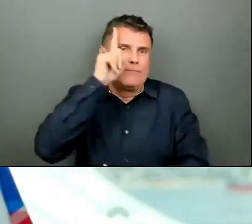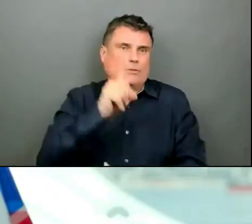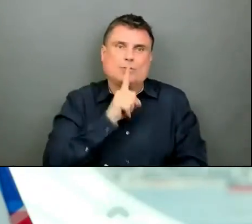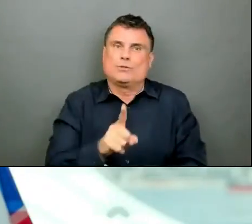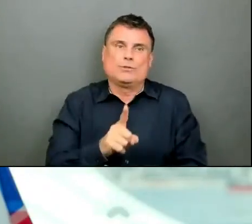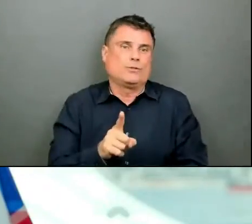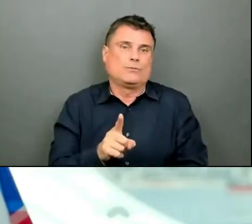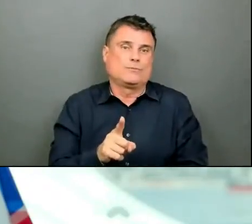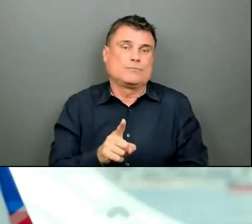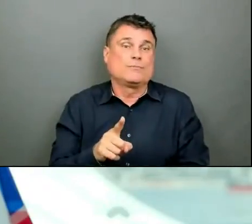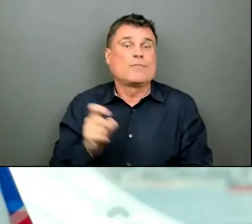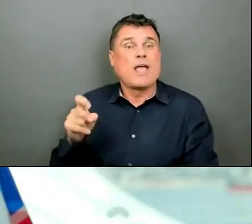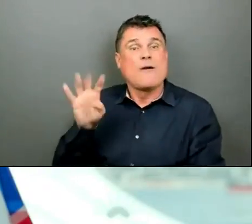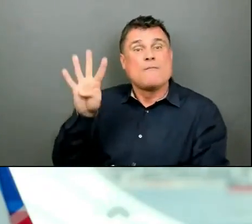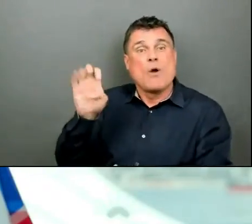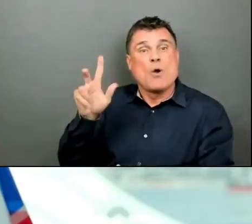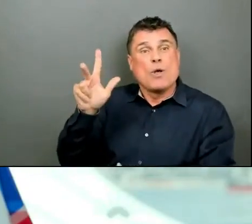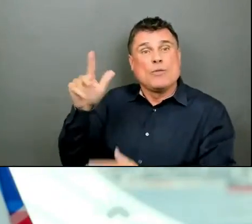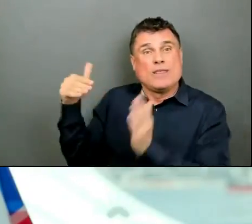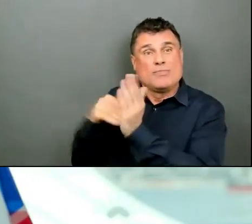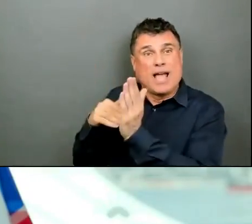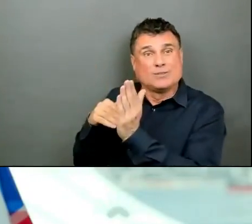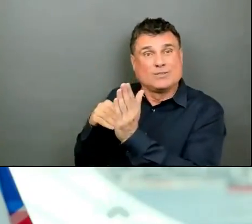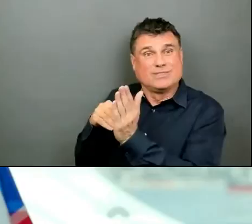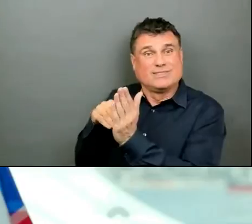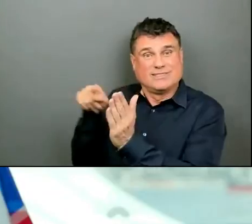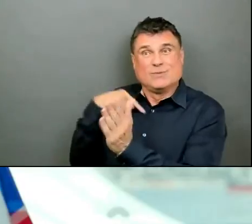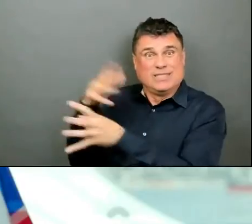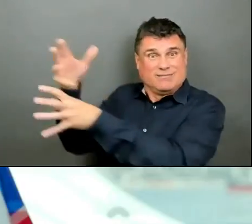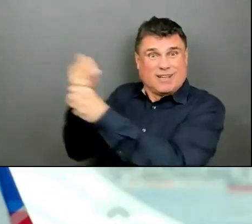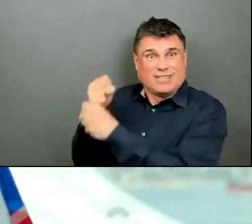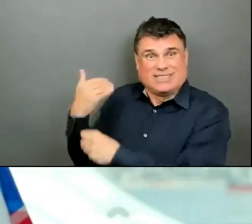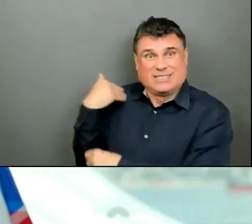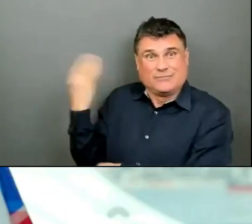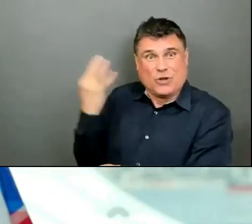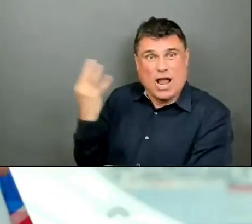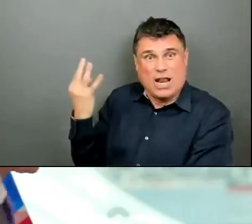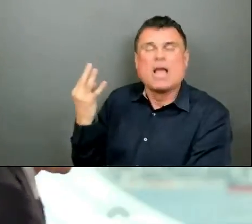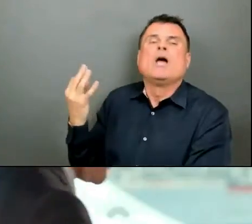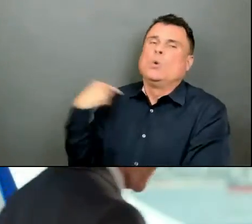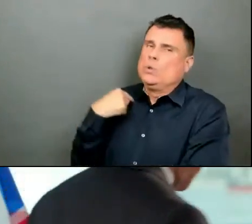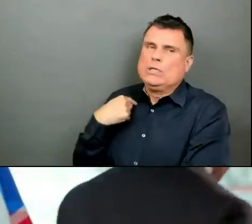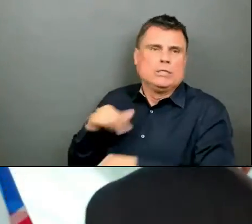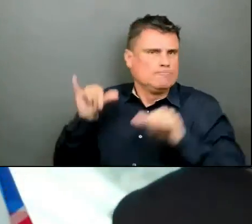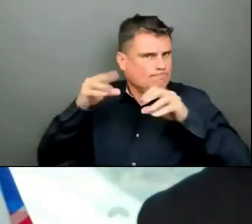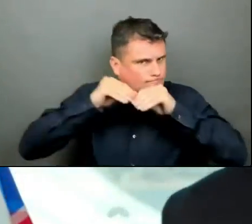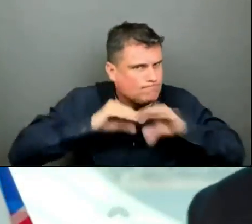we're doing with some 423 thousand we received from Friday to Monday in BC. Our next question